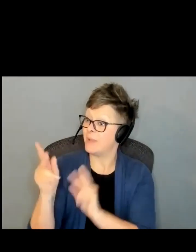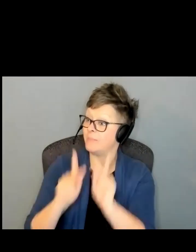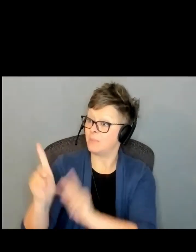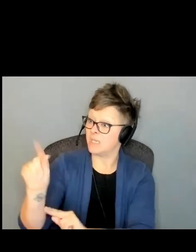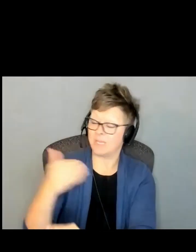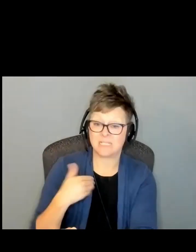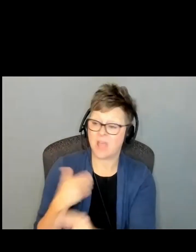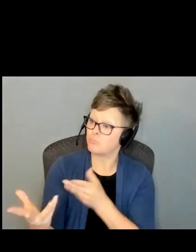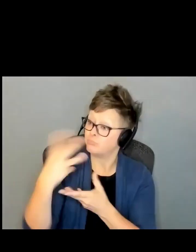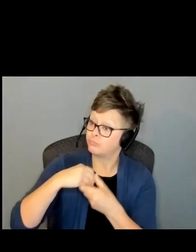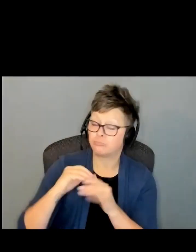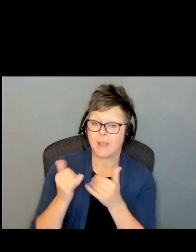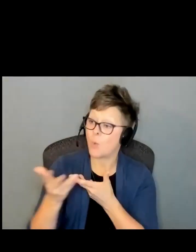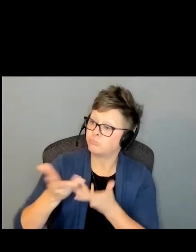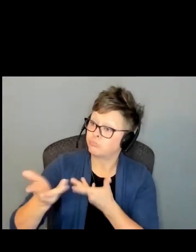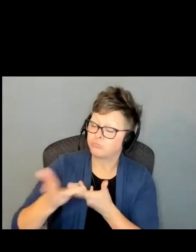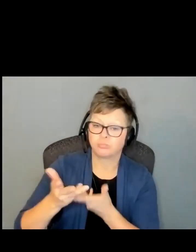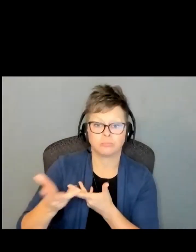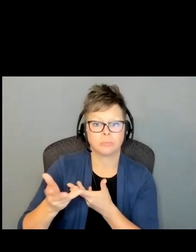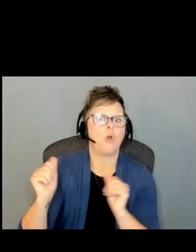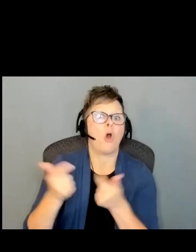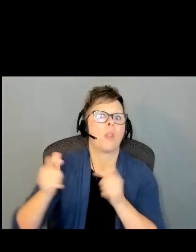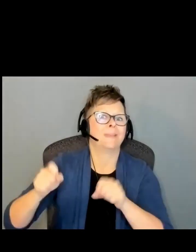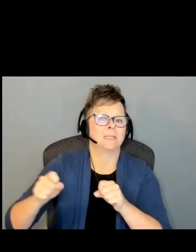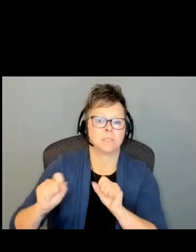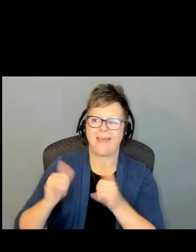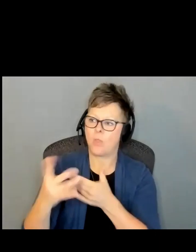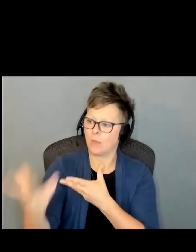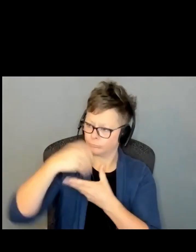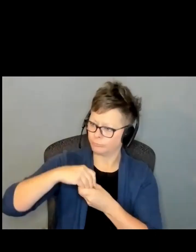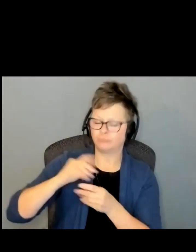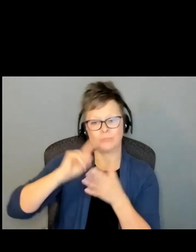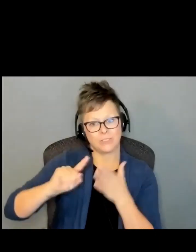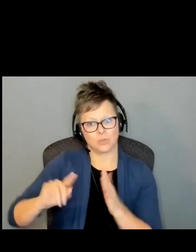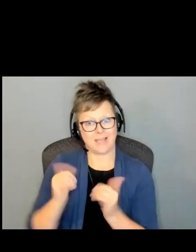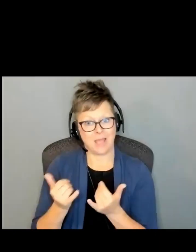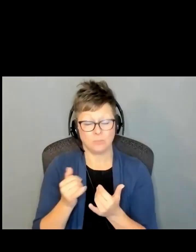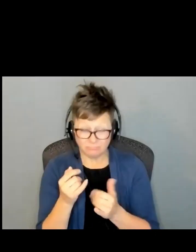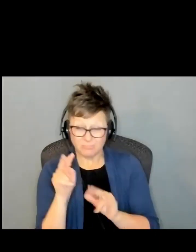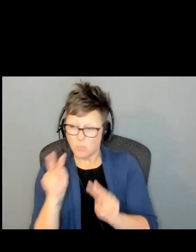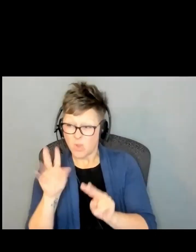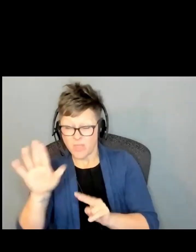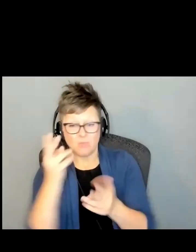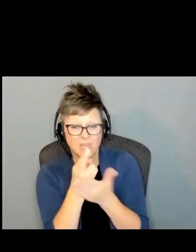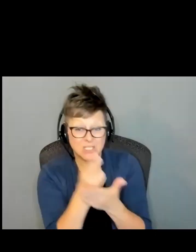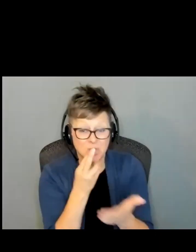or all abilities in research. So you might want to look at their resources, maybe participate in their course and find